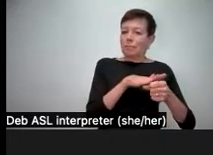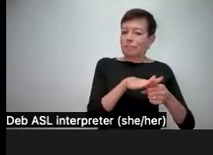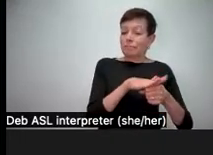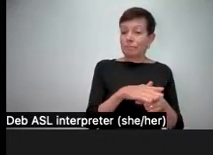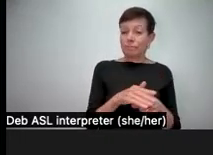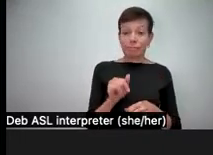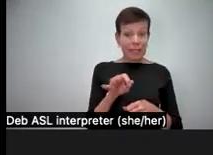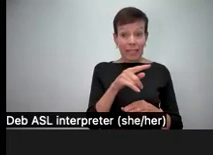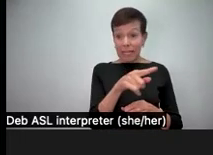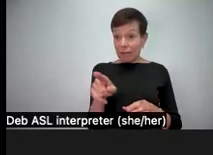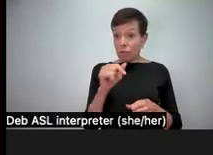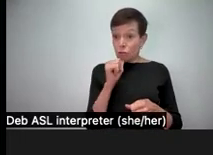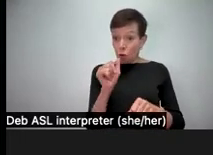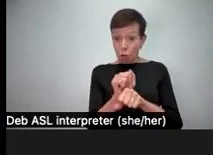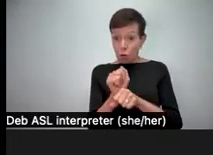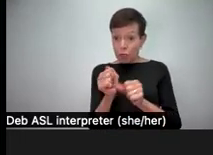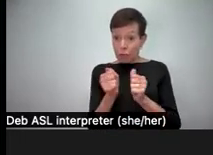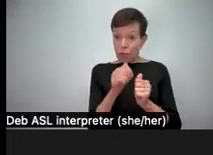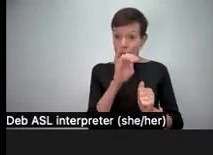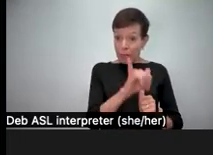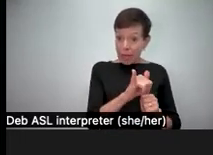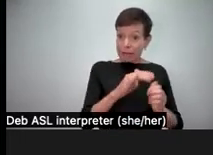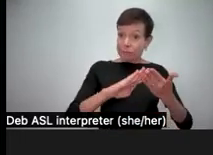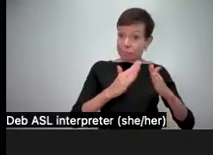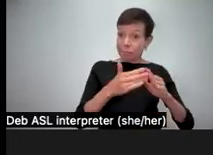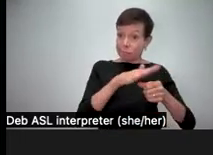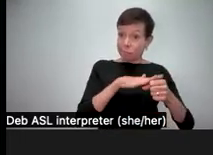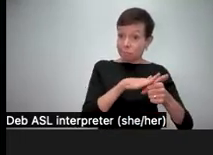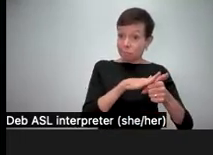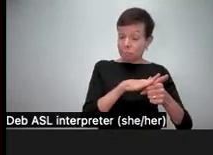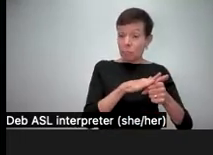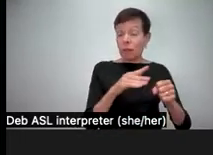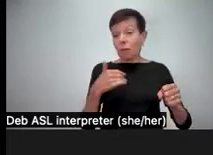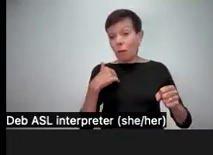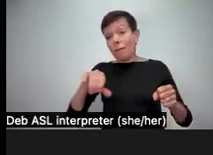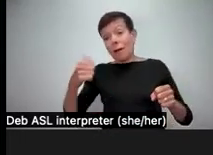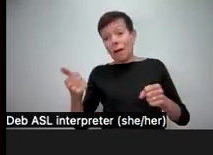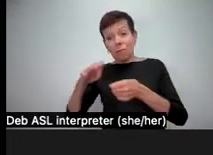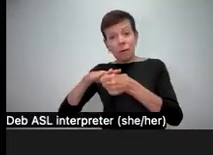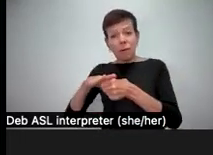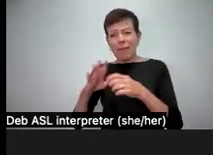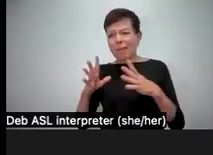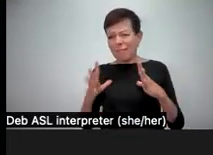the intention of this grant is to fund as many projects as we can with this budget. This year,